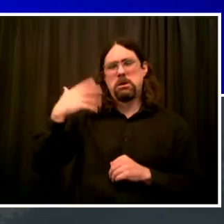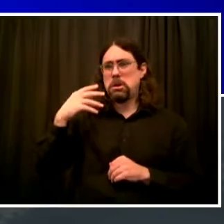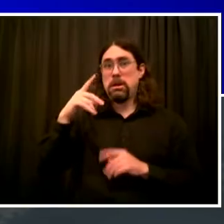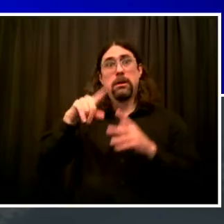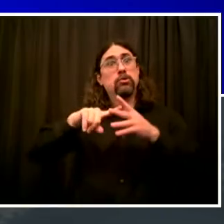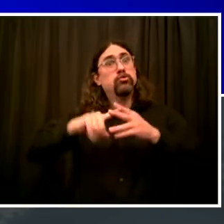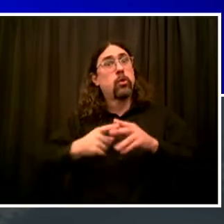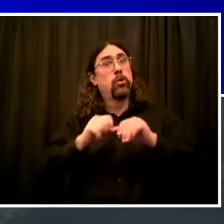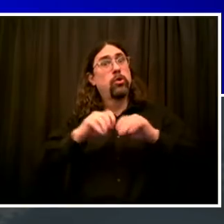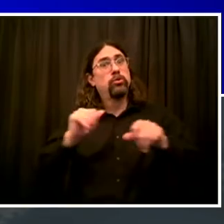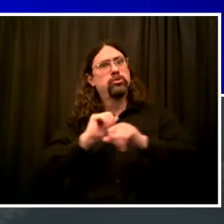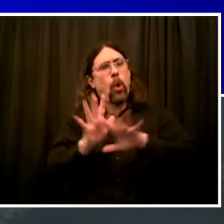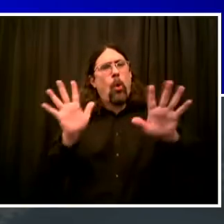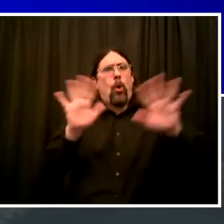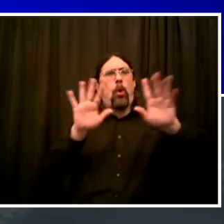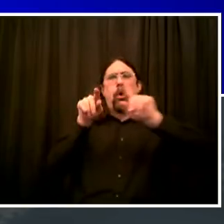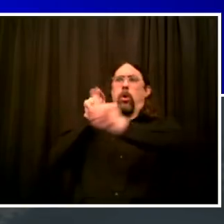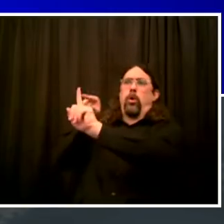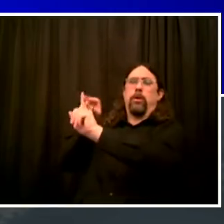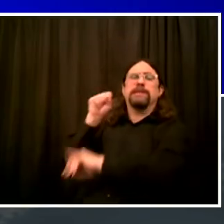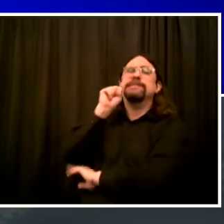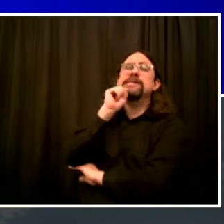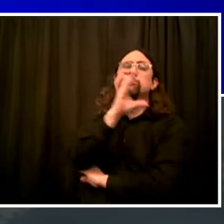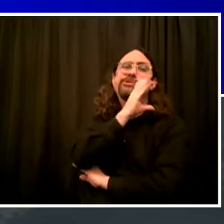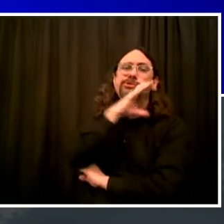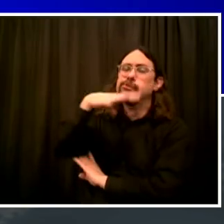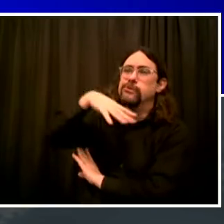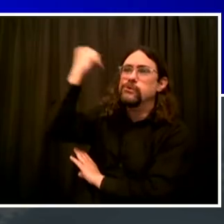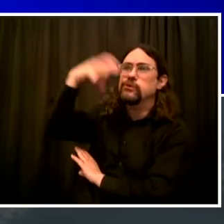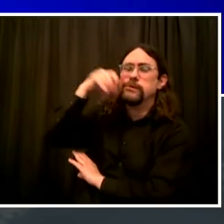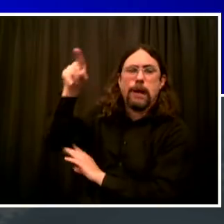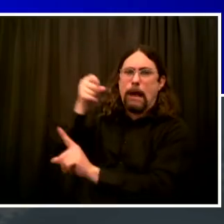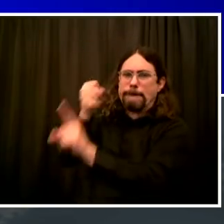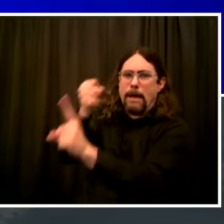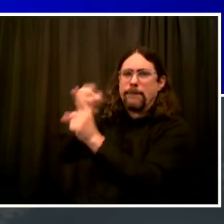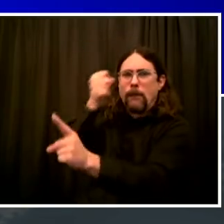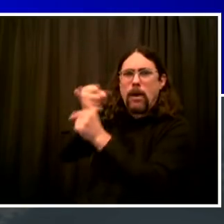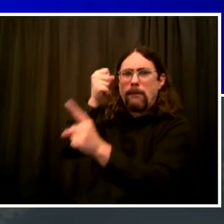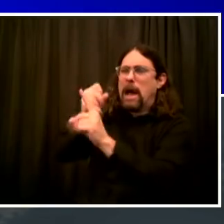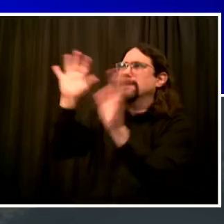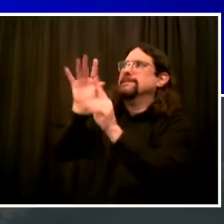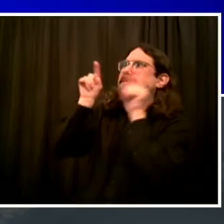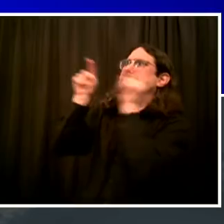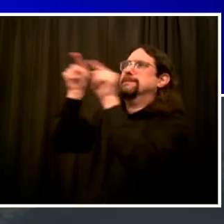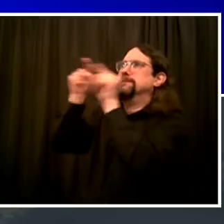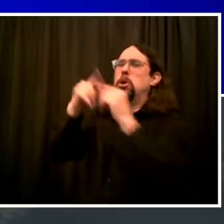CARRYING THE BRUNT.